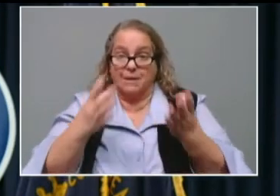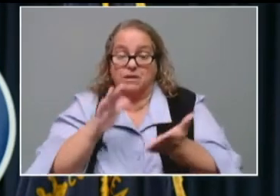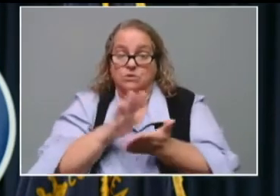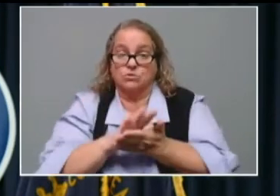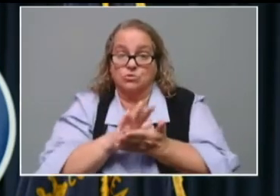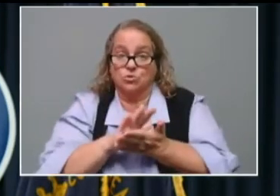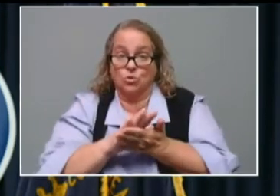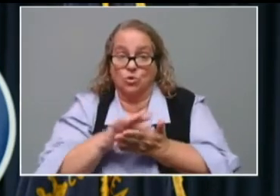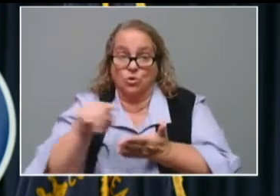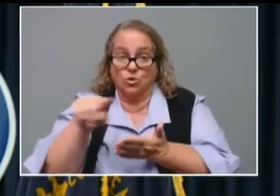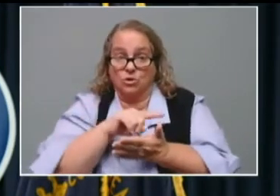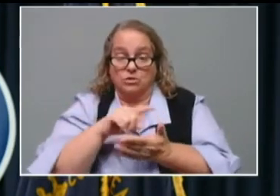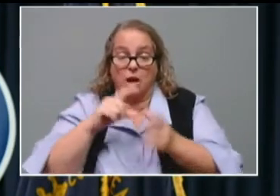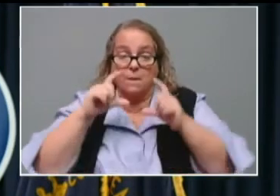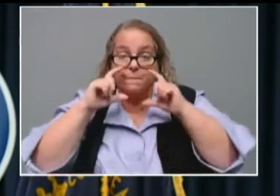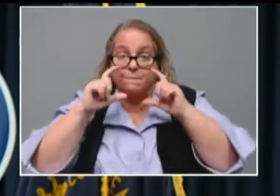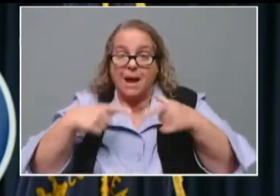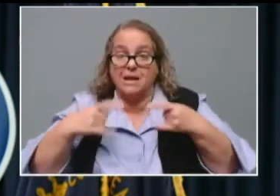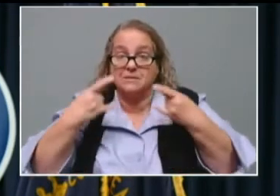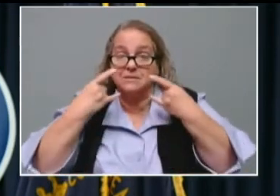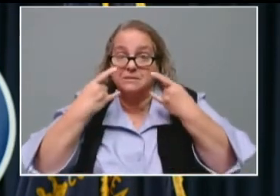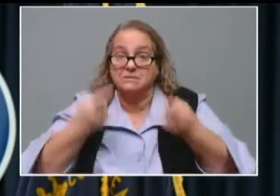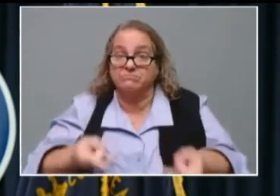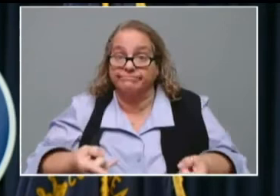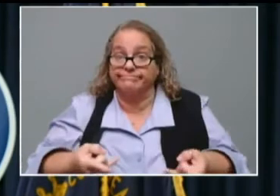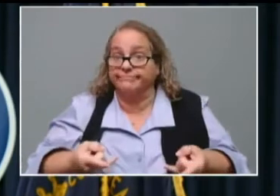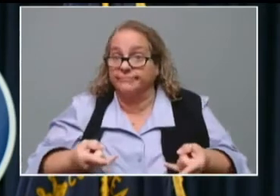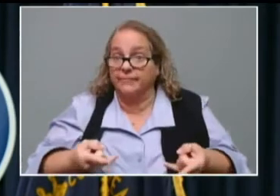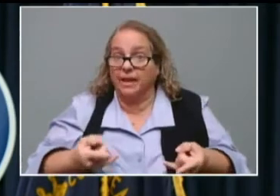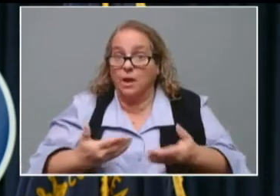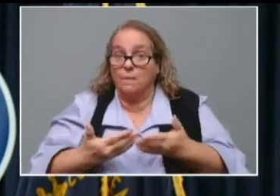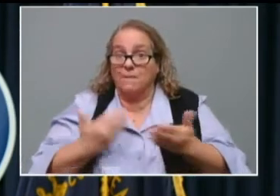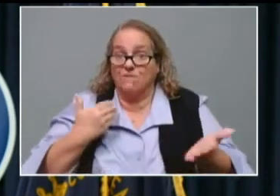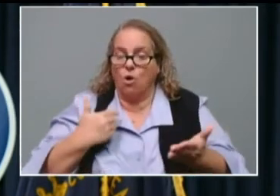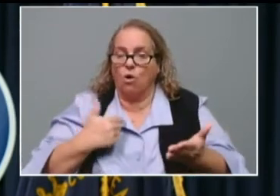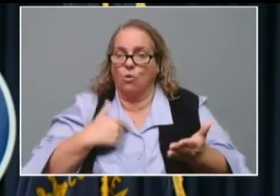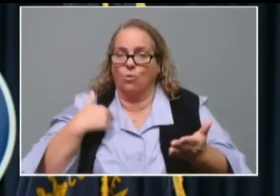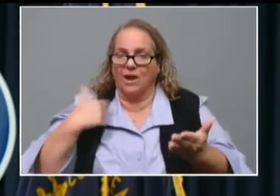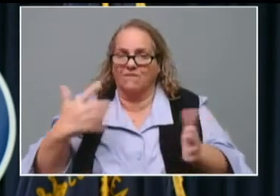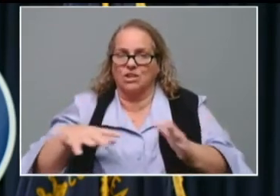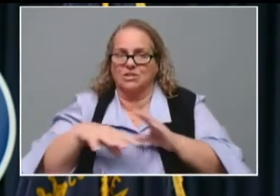optional before we are out of the orange or sometimes even in the red.